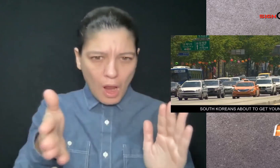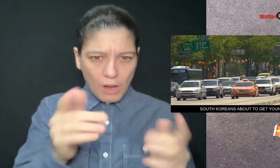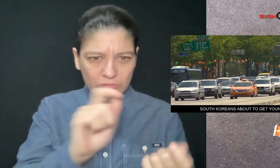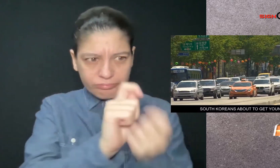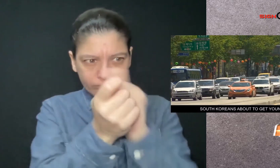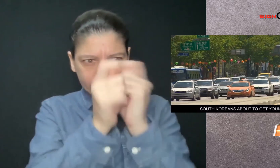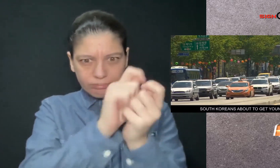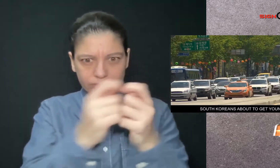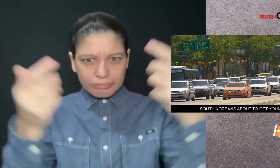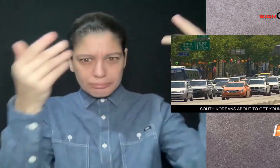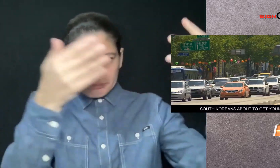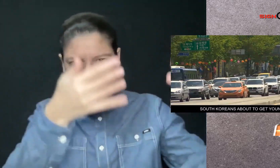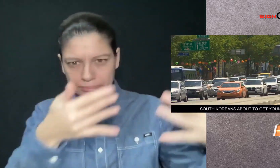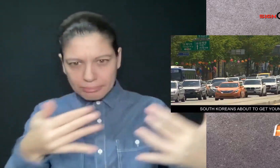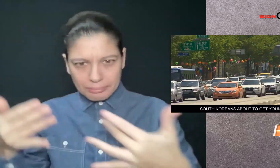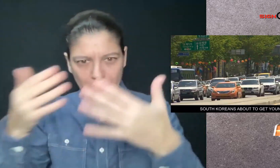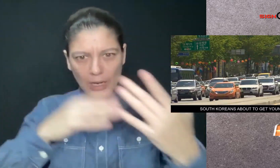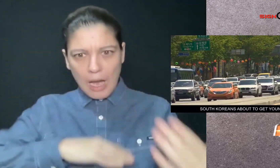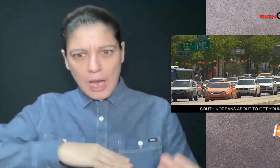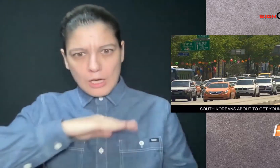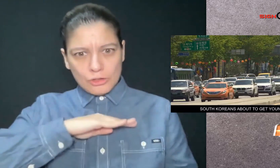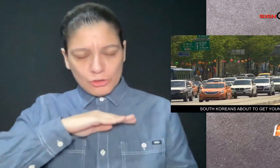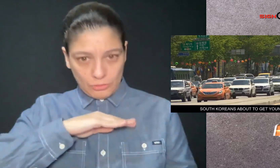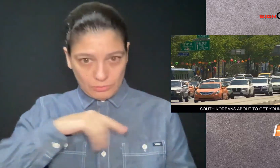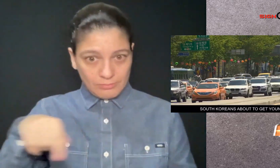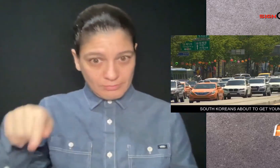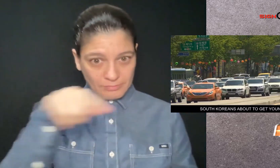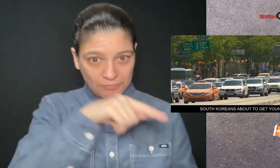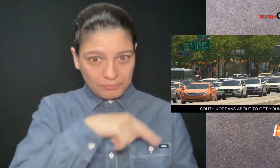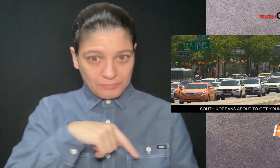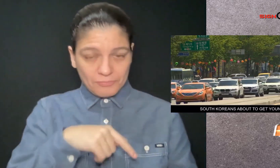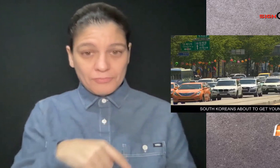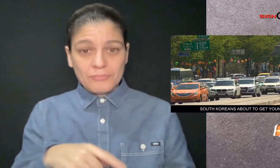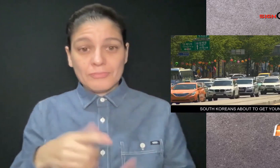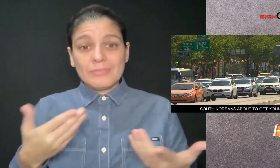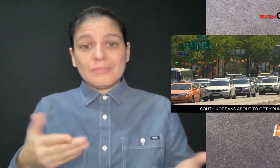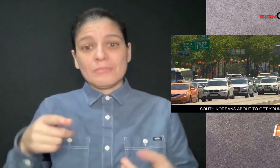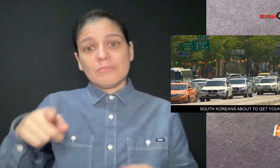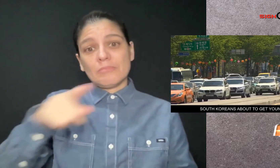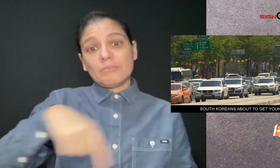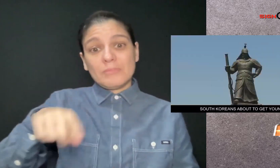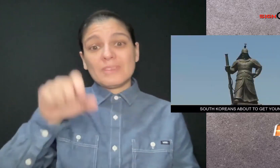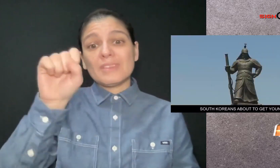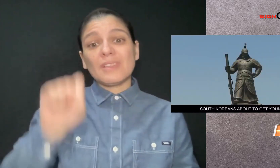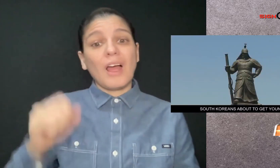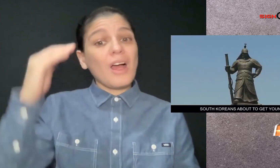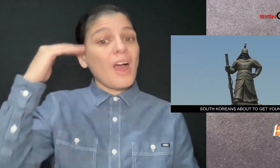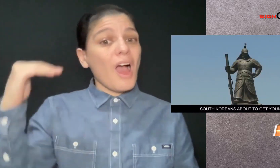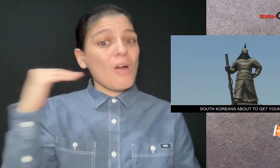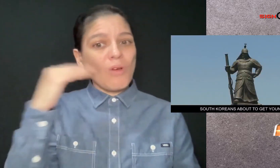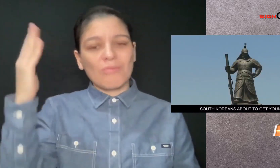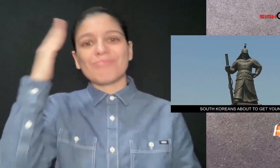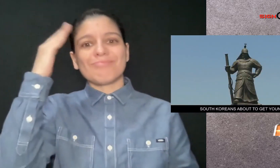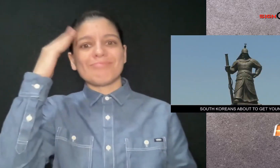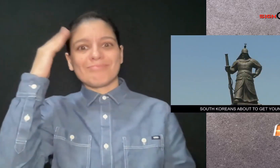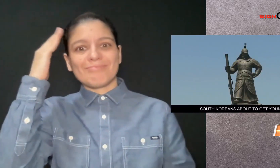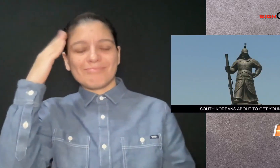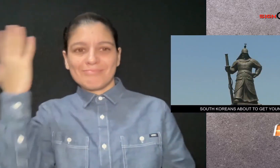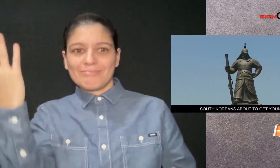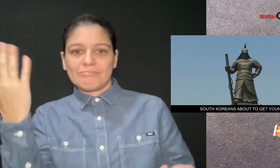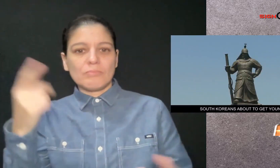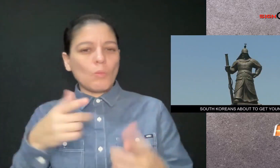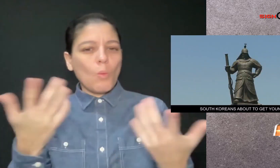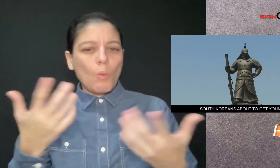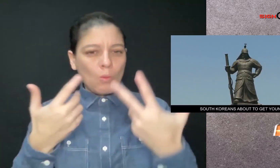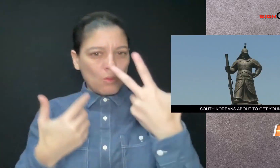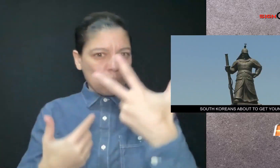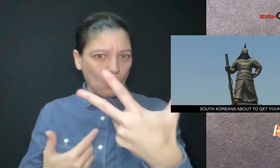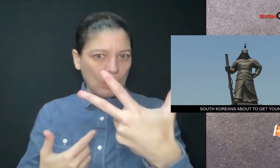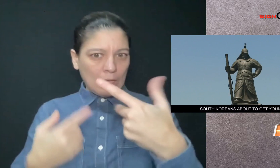the new law will standardize how age is calculated right now it is common for South Koreans to